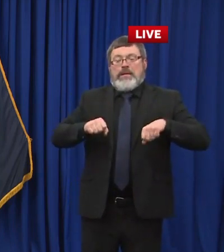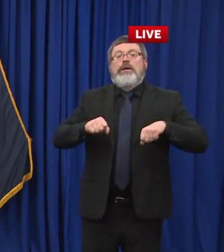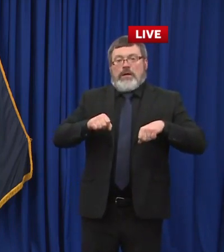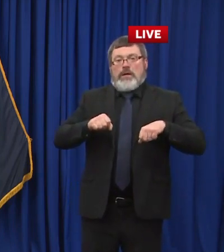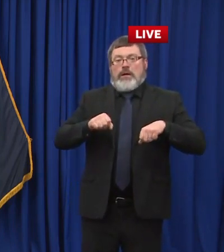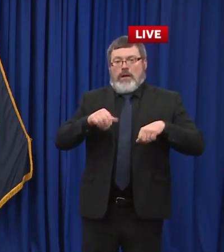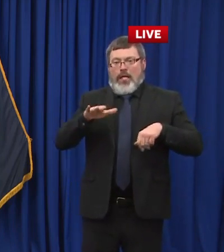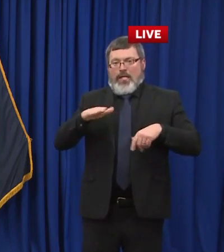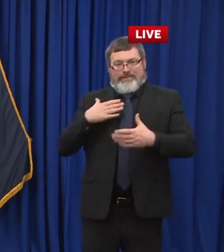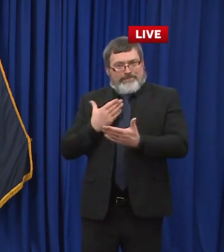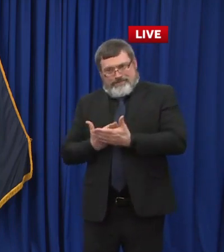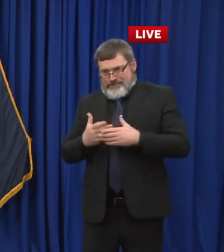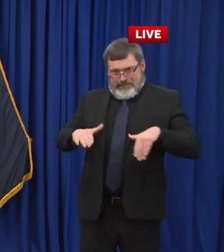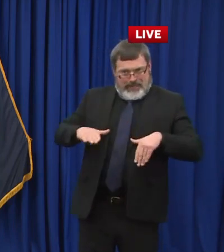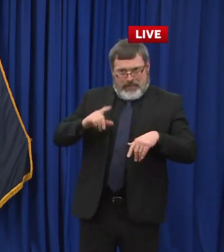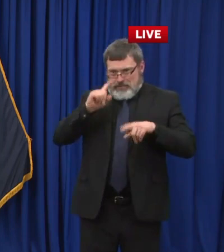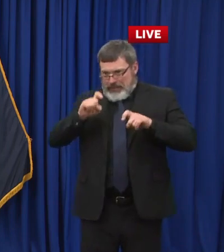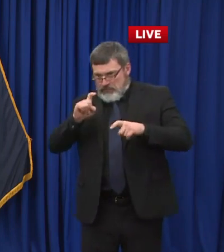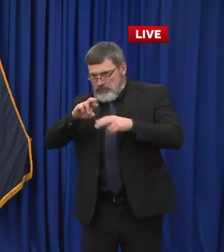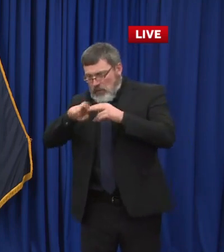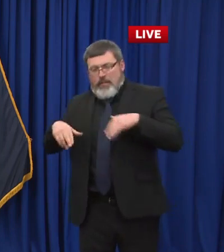HOME.